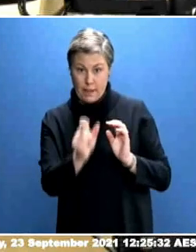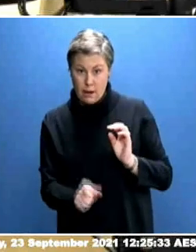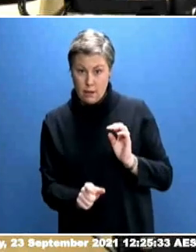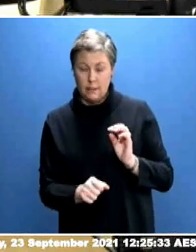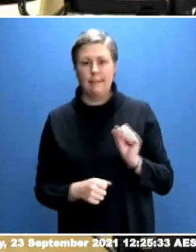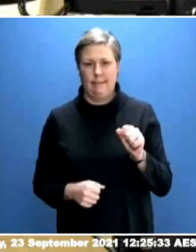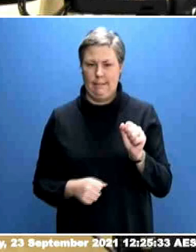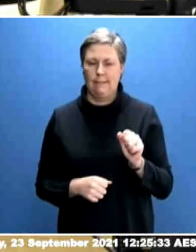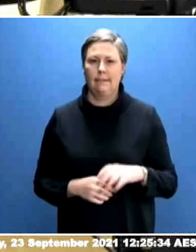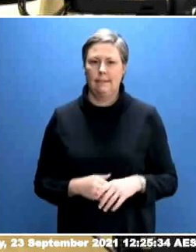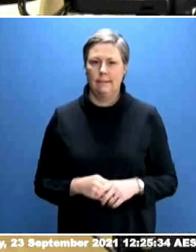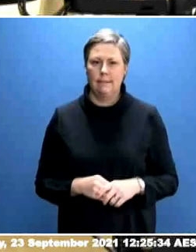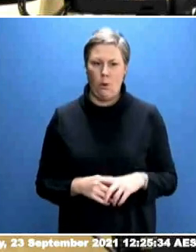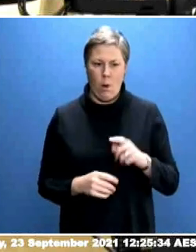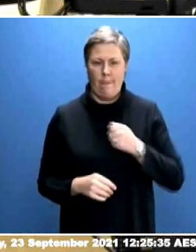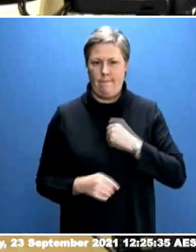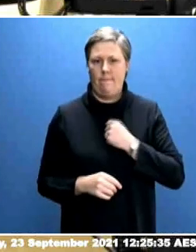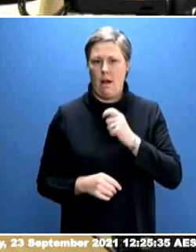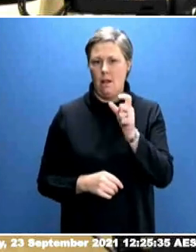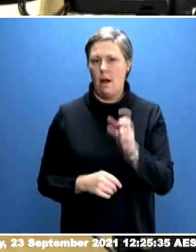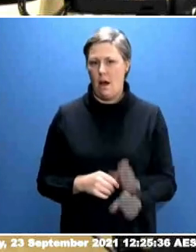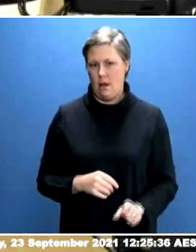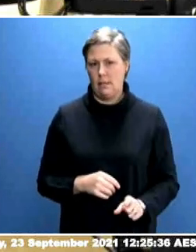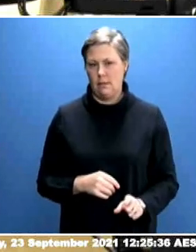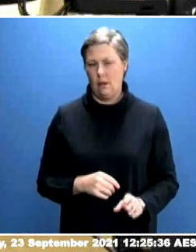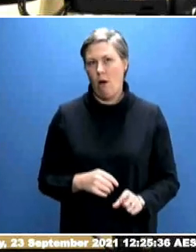Yes, to my understanding, it's one of our clients, or has been a client of NAAJA.